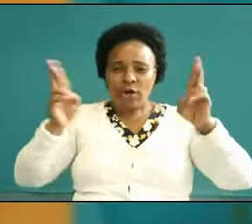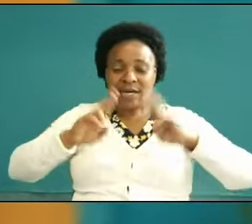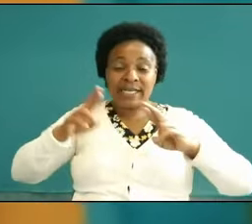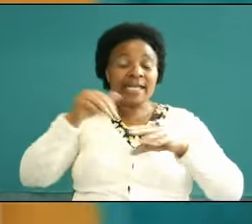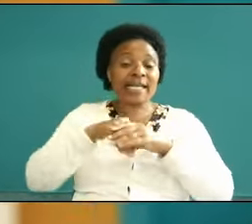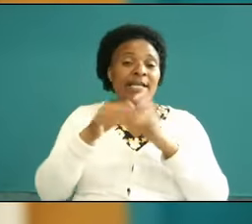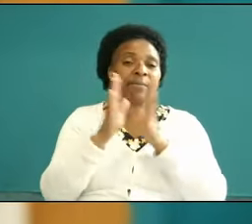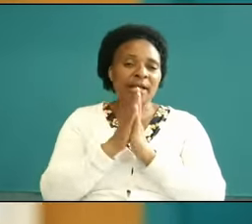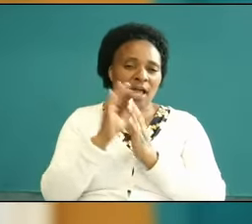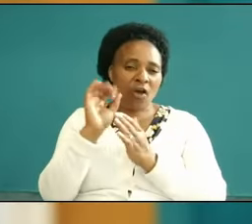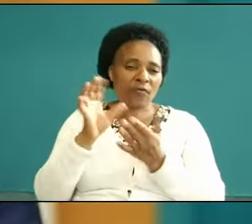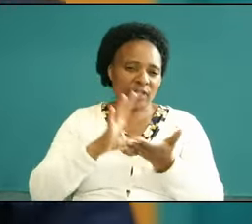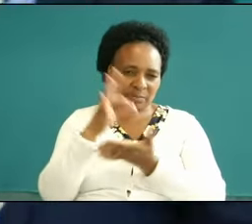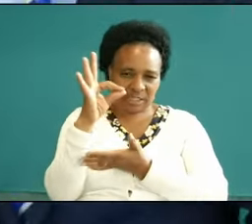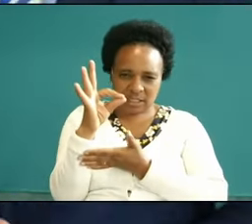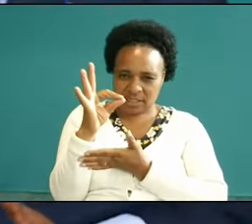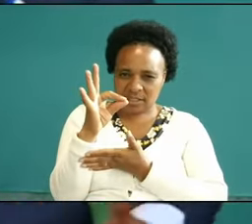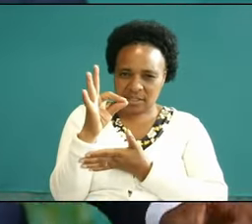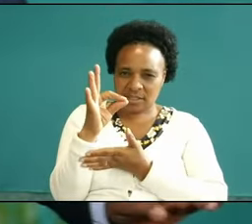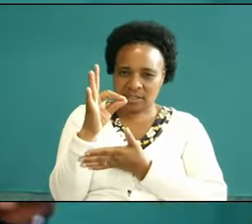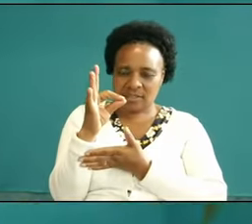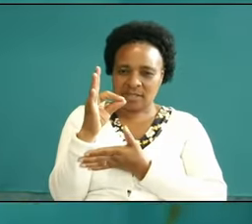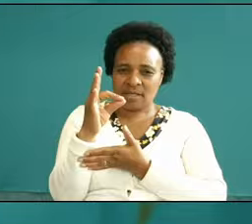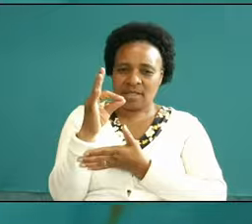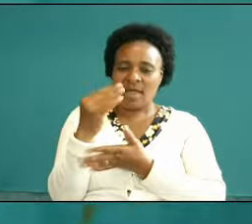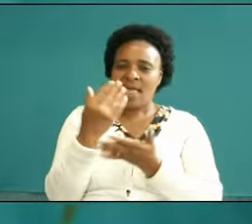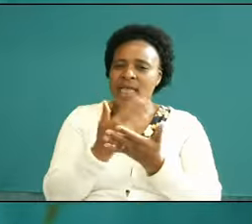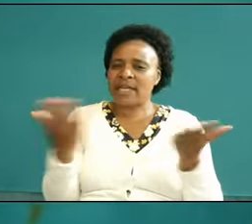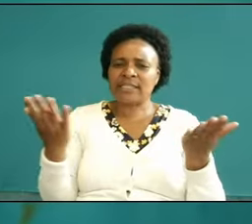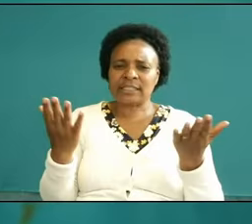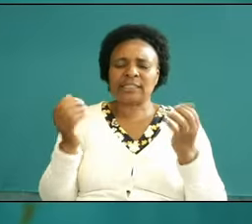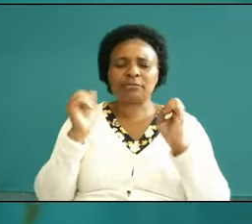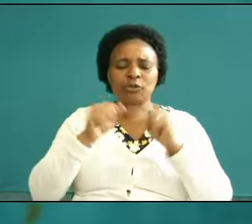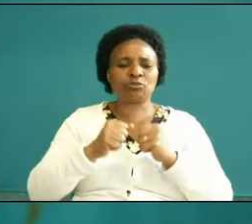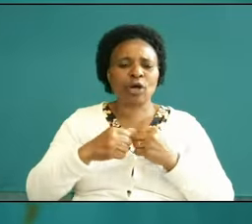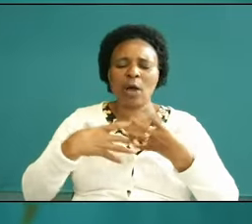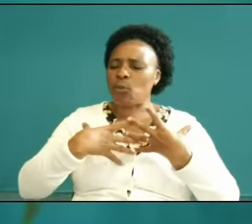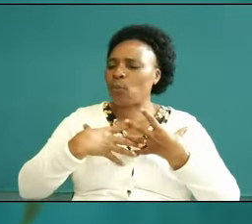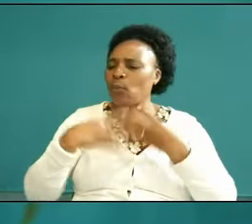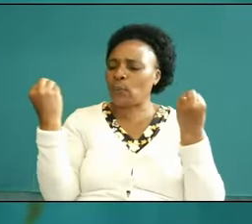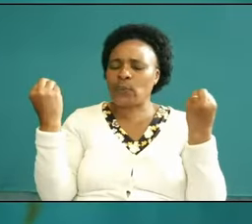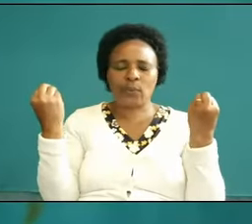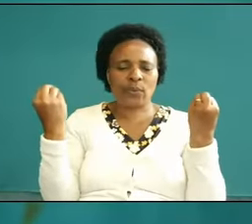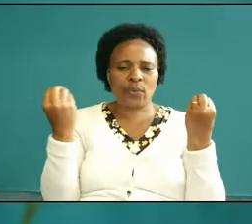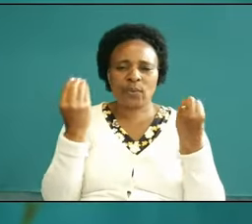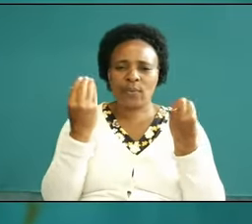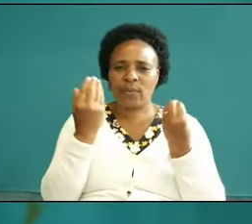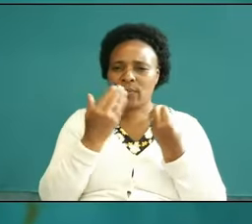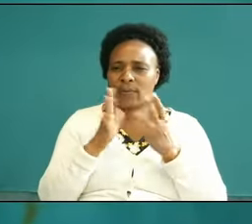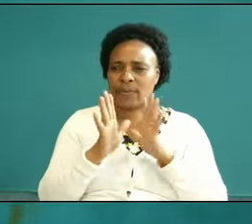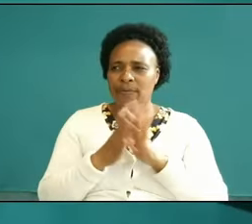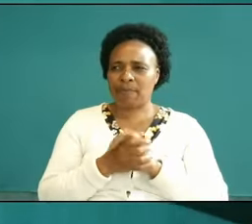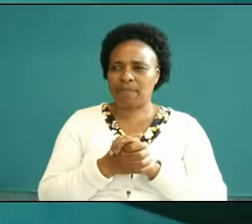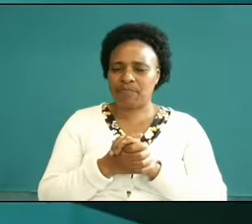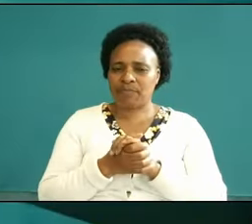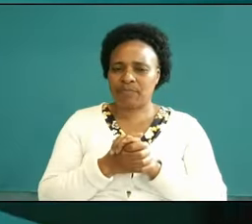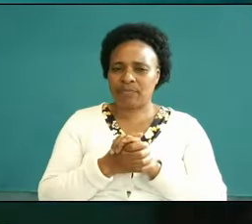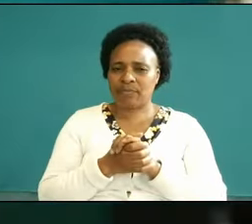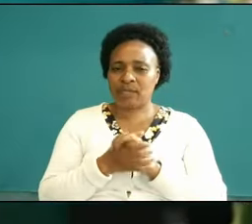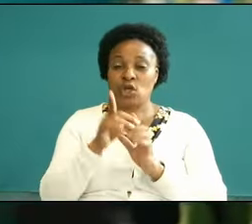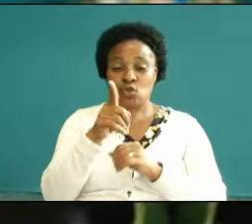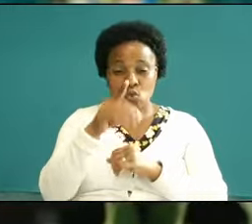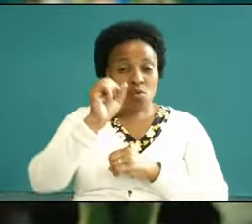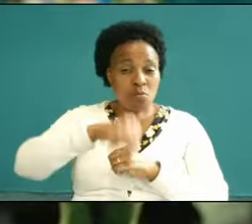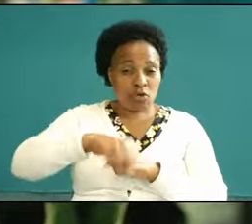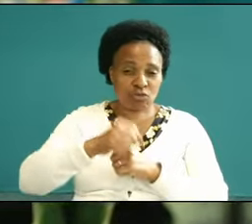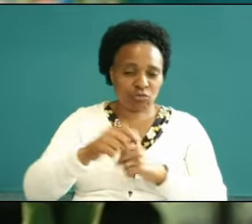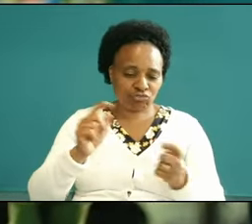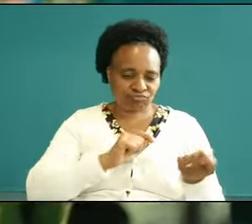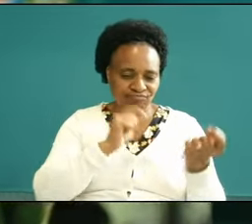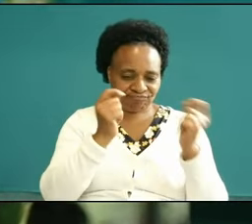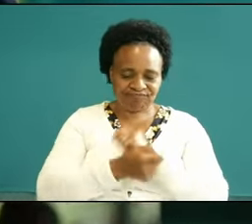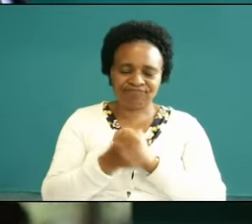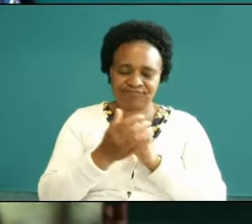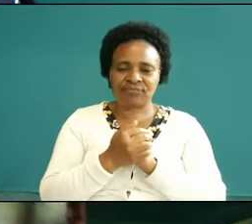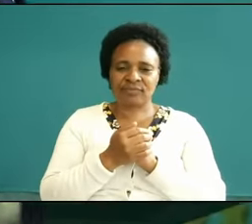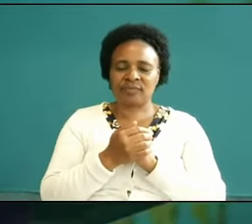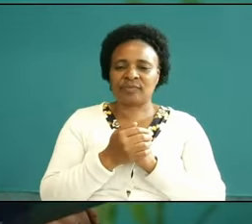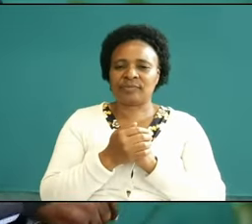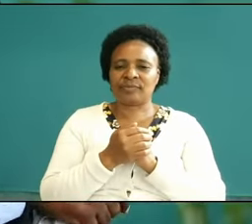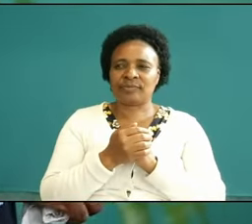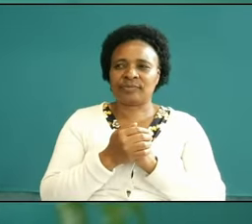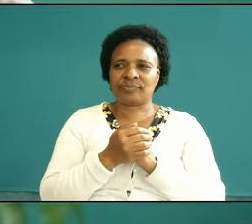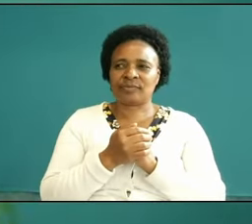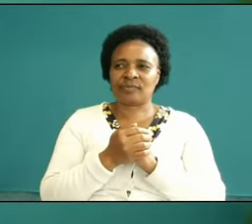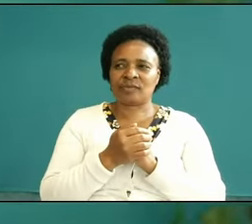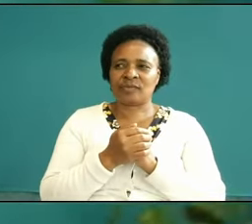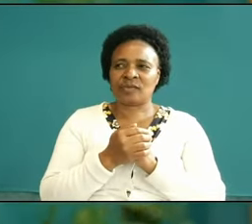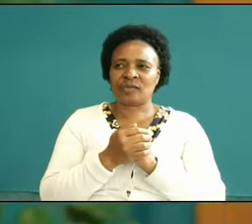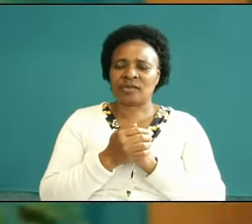are in the Spirit Room everything is Opera from Heaven you can turn the tide we are so dry some of